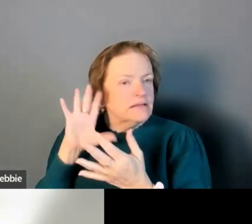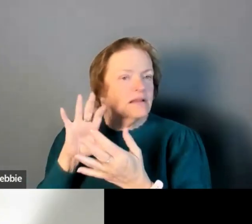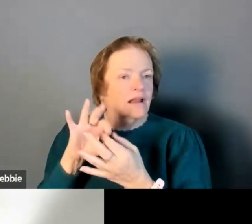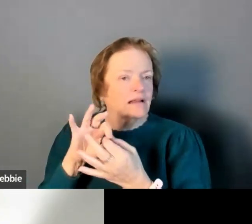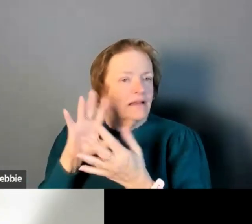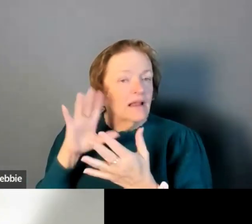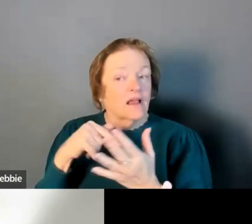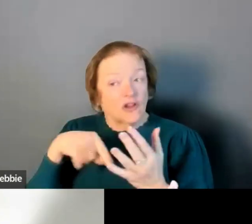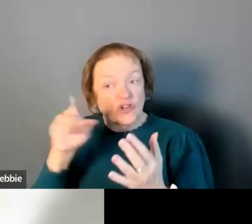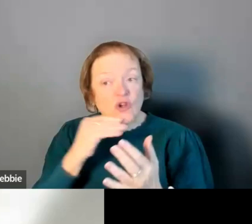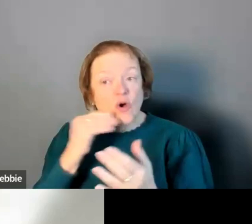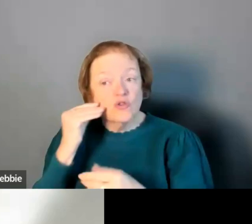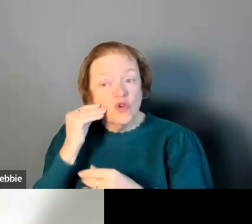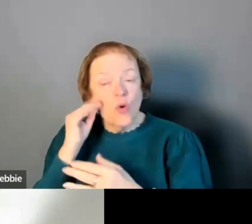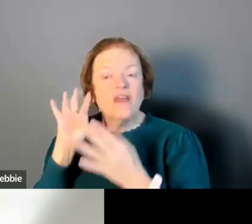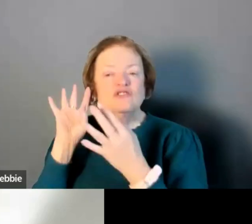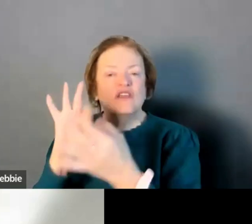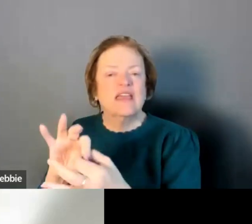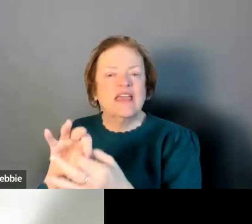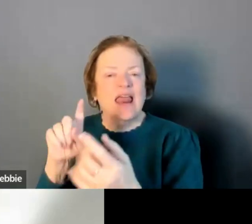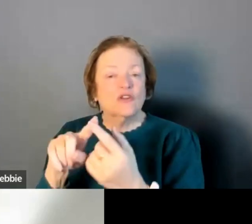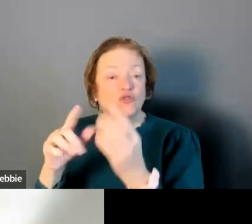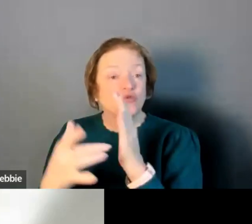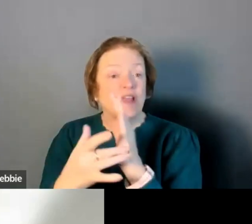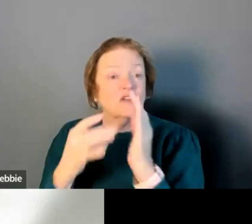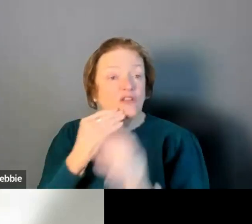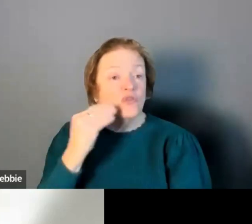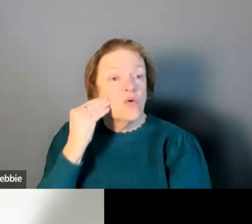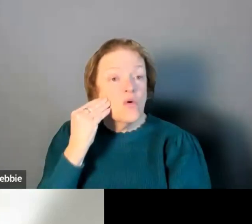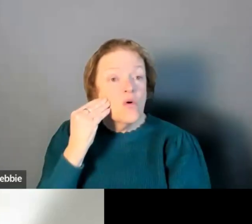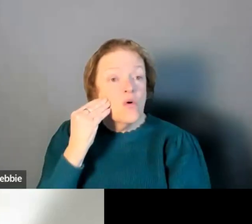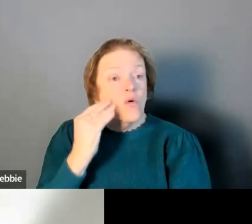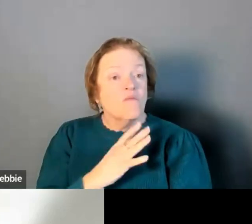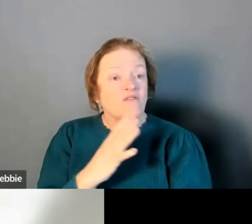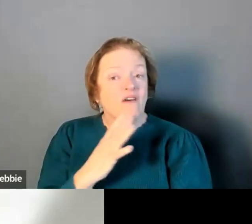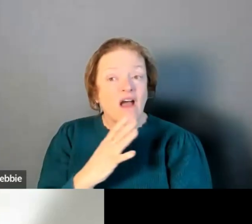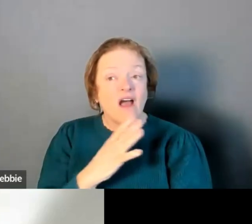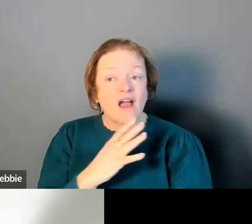and she's connected to her technology at home, and she gets to school, and then we have to go in,